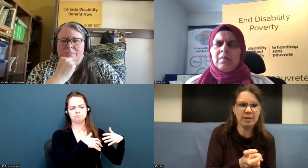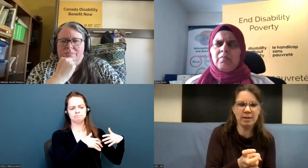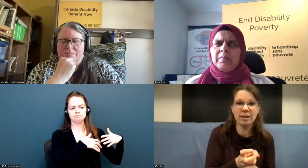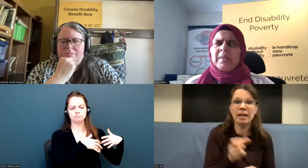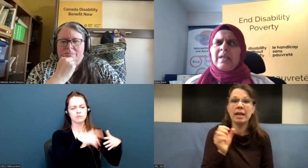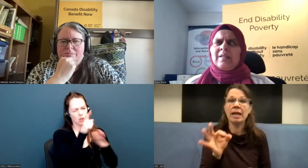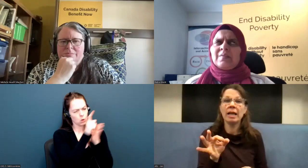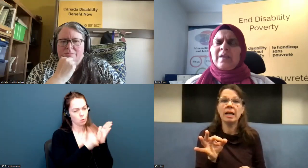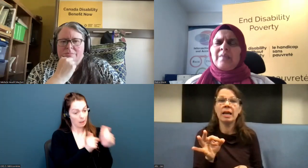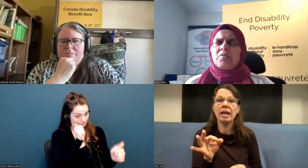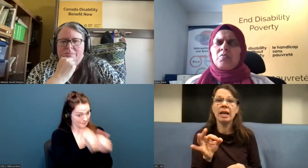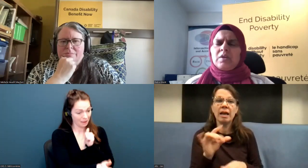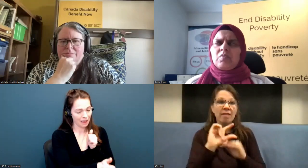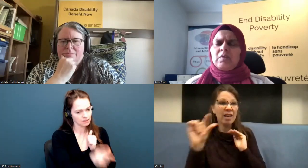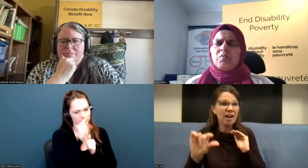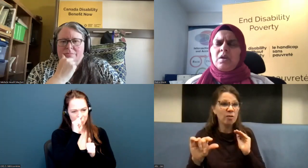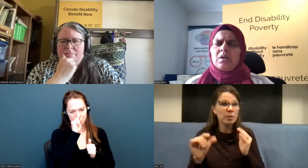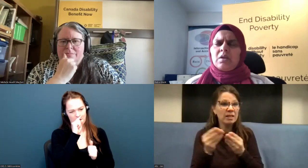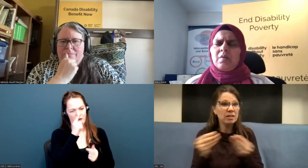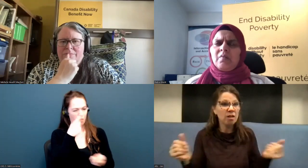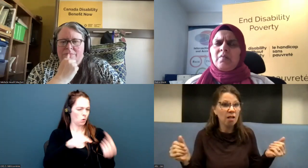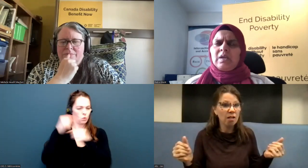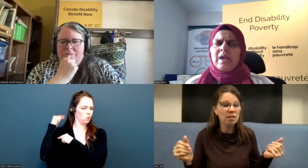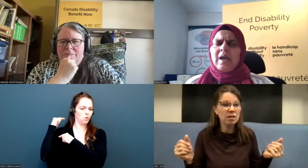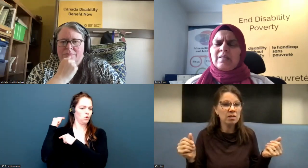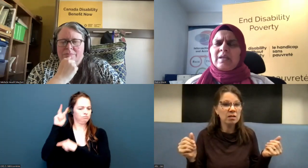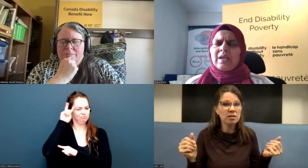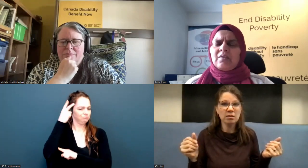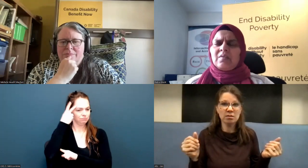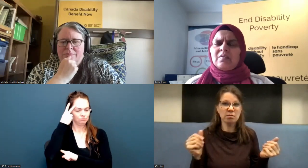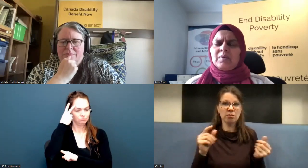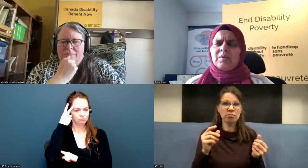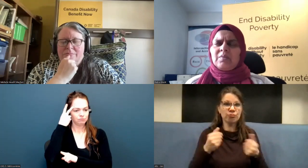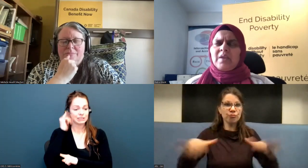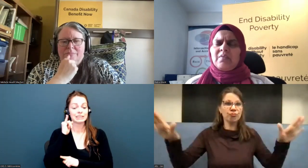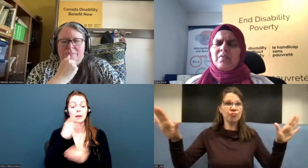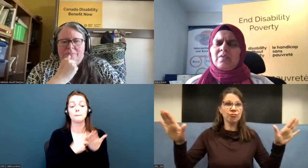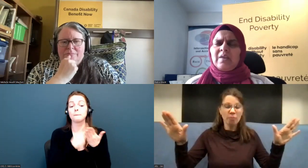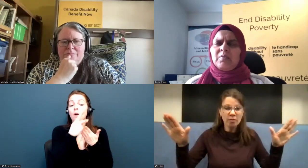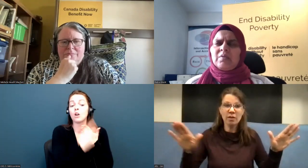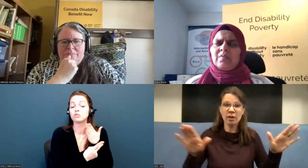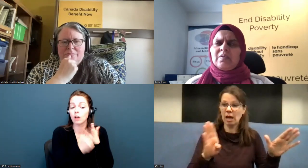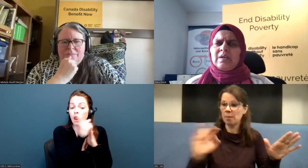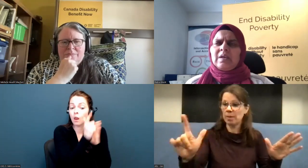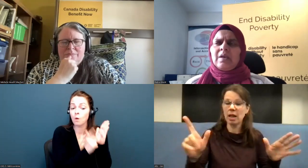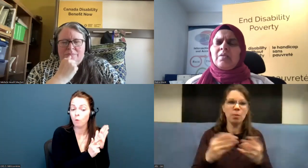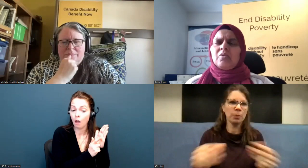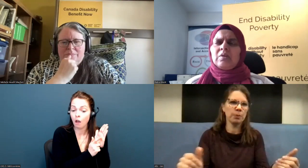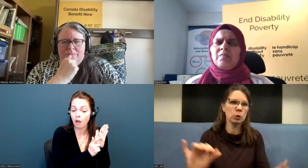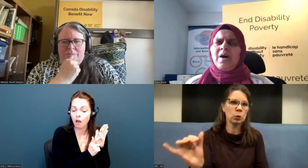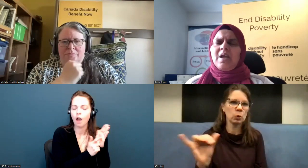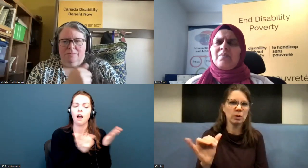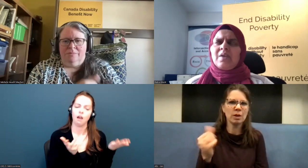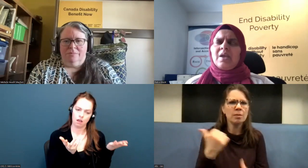WE PLAYED THIS GAME IN 2021 WHEN WE HAD THE CANADA DISABILITY BENEFIT TABLED AS BILL C-35